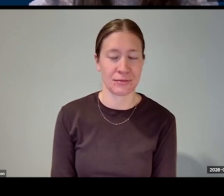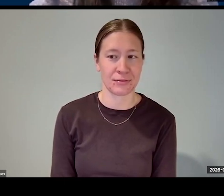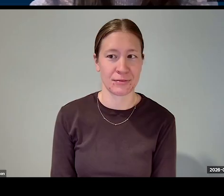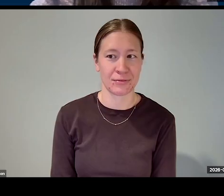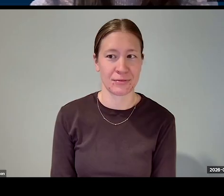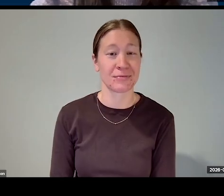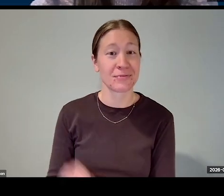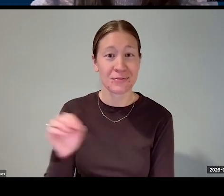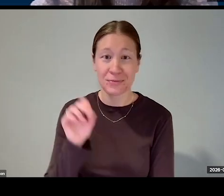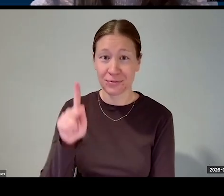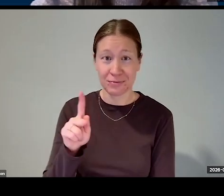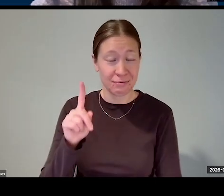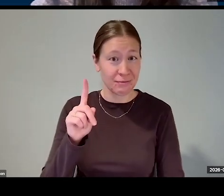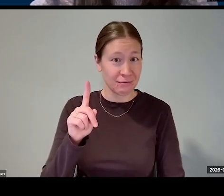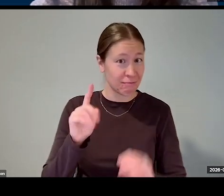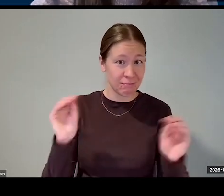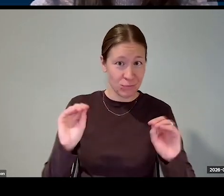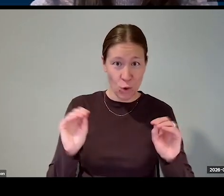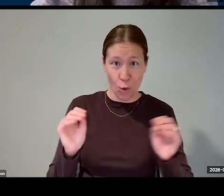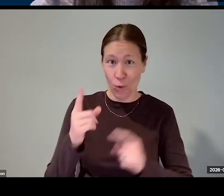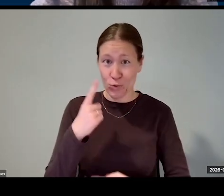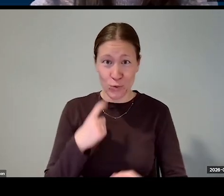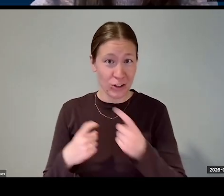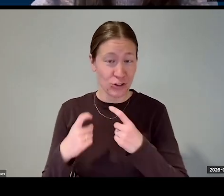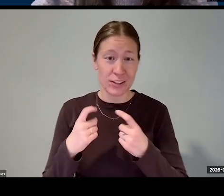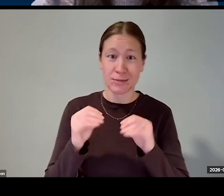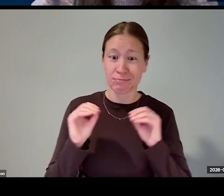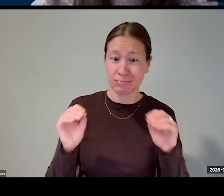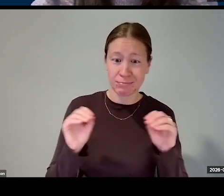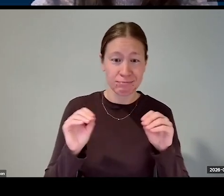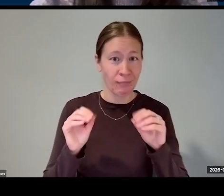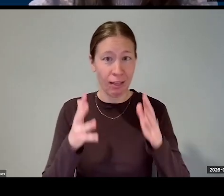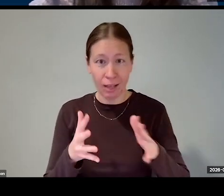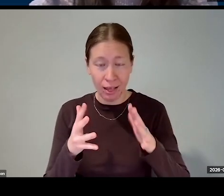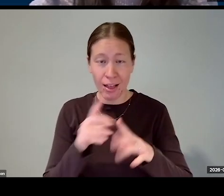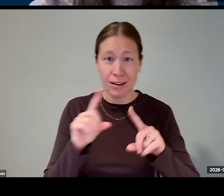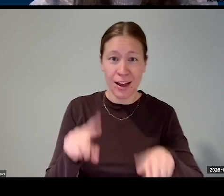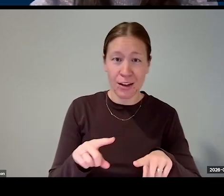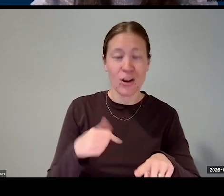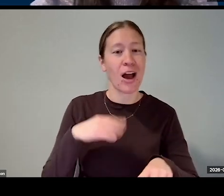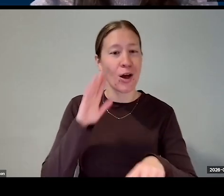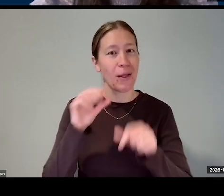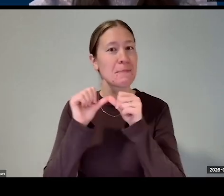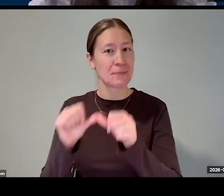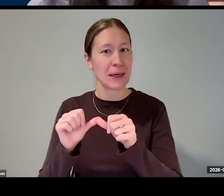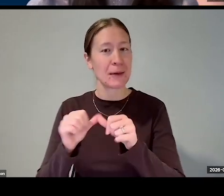Okay, if there's no open questions there, I can keep moving. But if someone thinks of one,